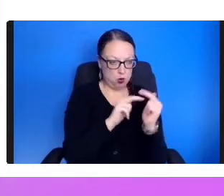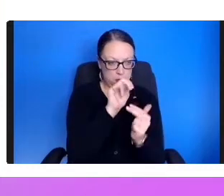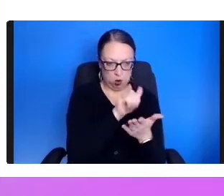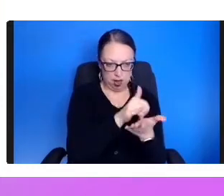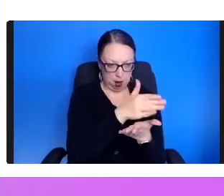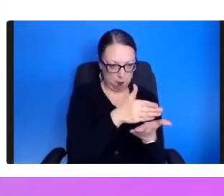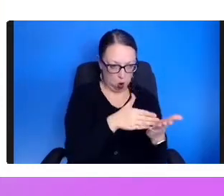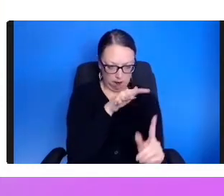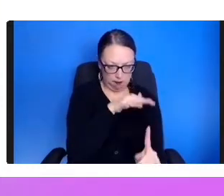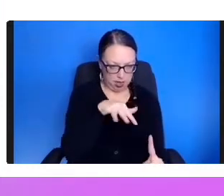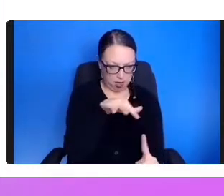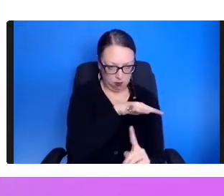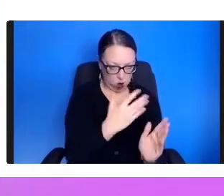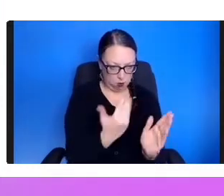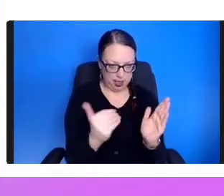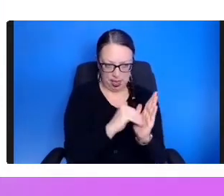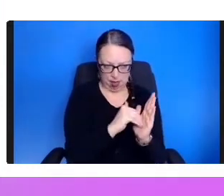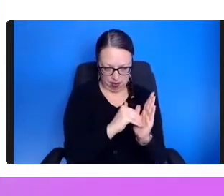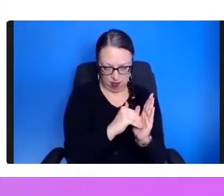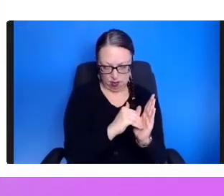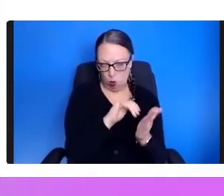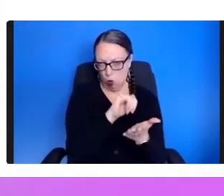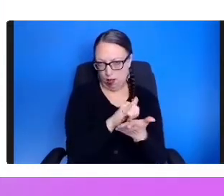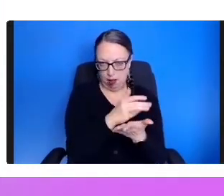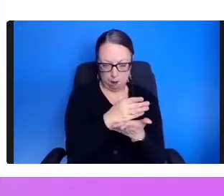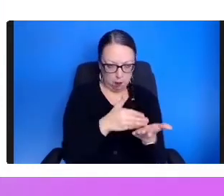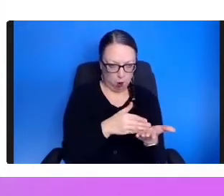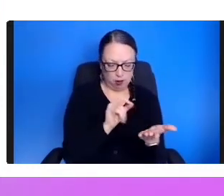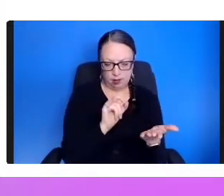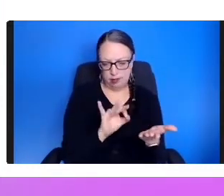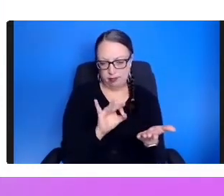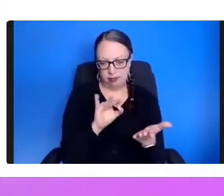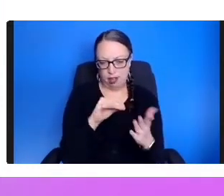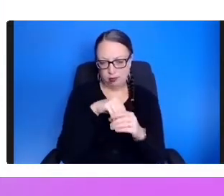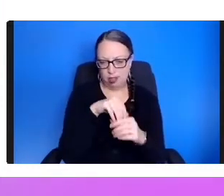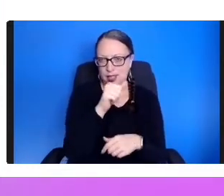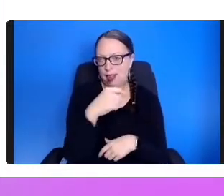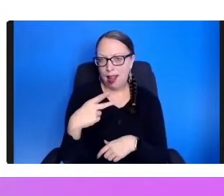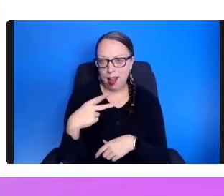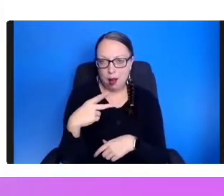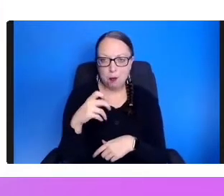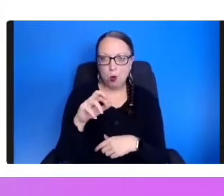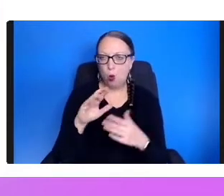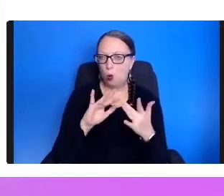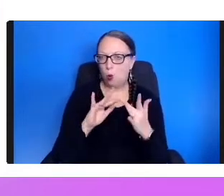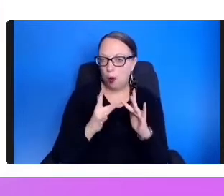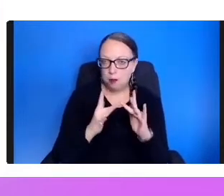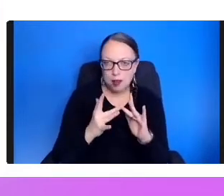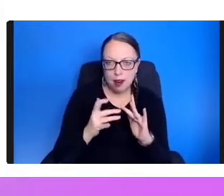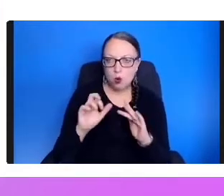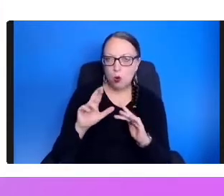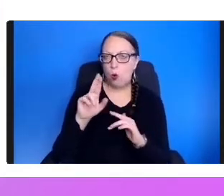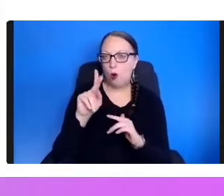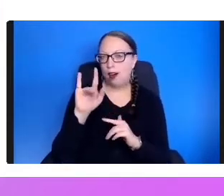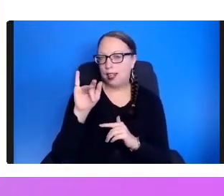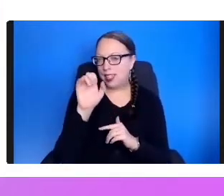or that particular piece whether it's in an app or a website or a kiosk environment etcetera